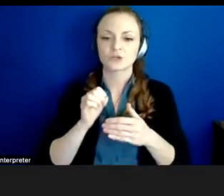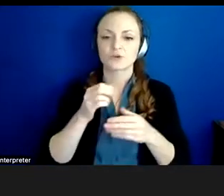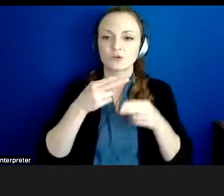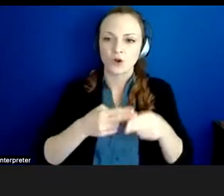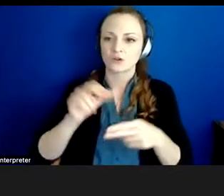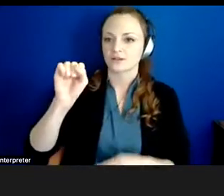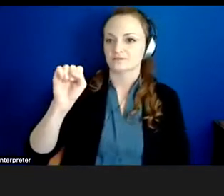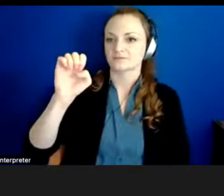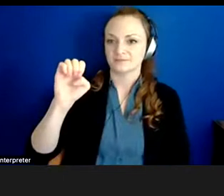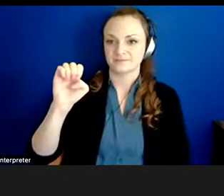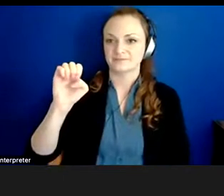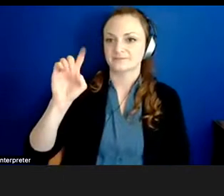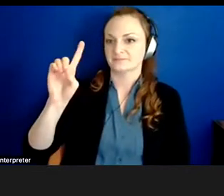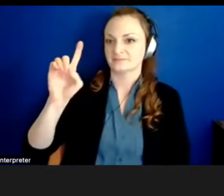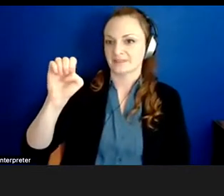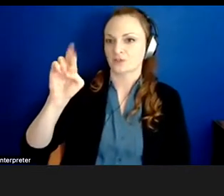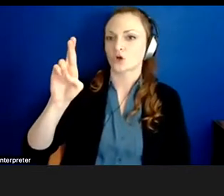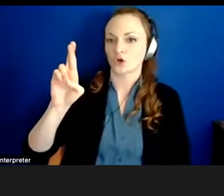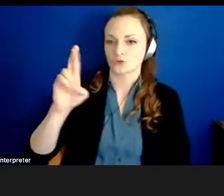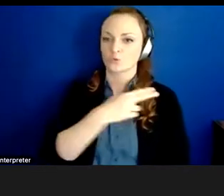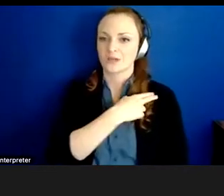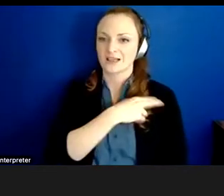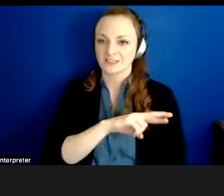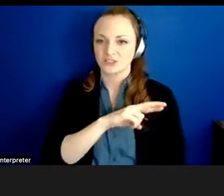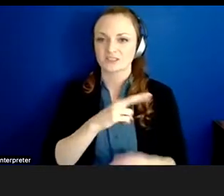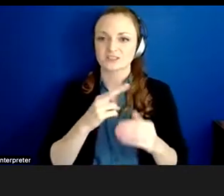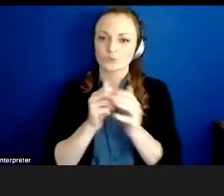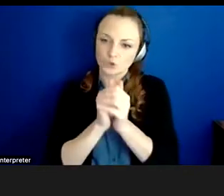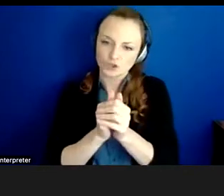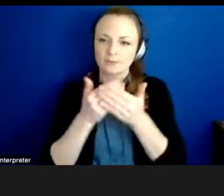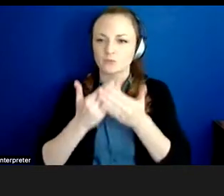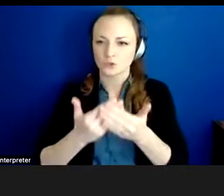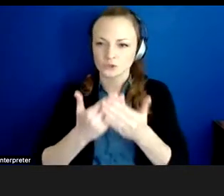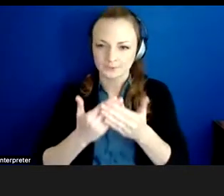12:47 E. D. E. R. Sedr, sinner in Hebrew